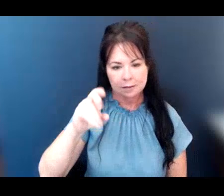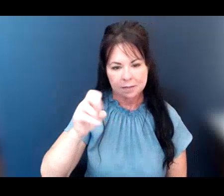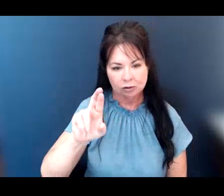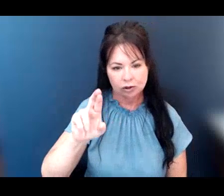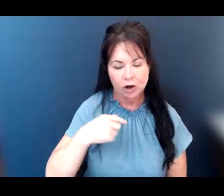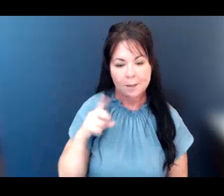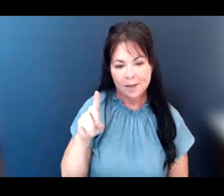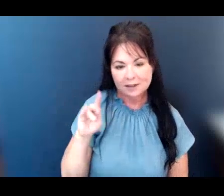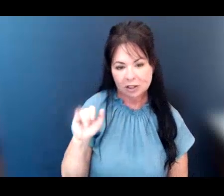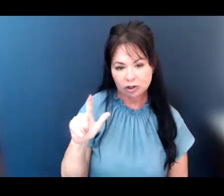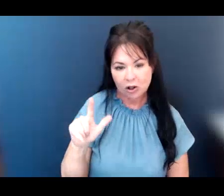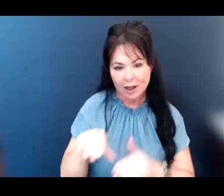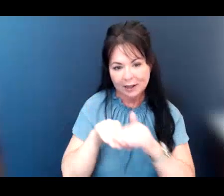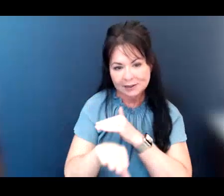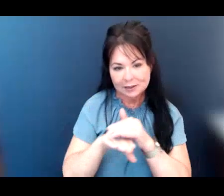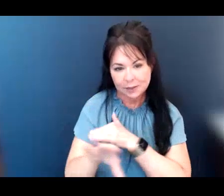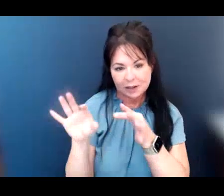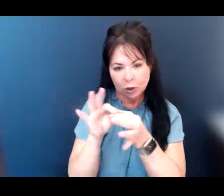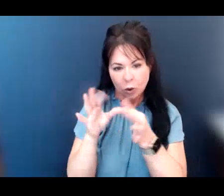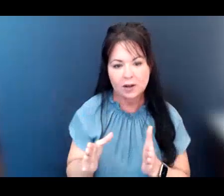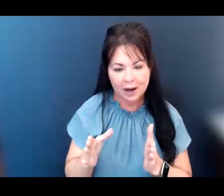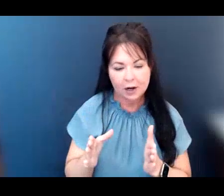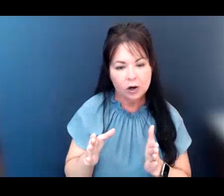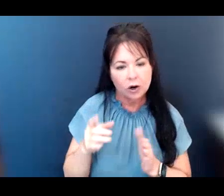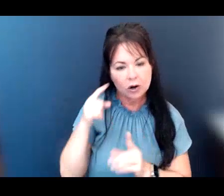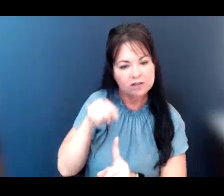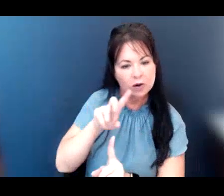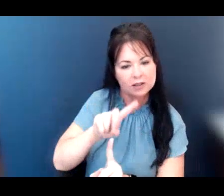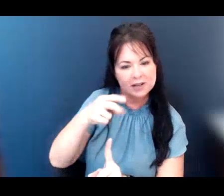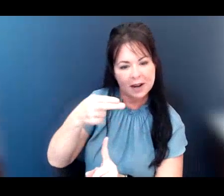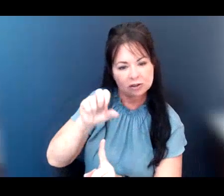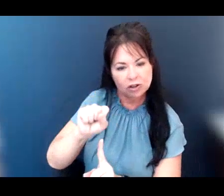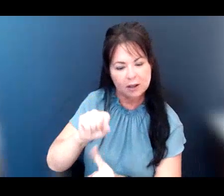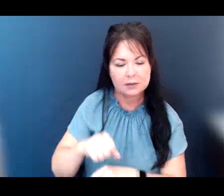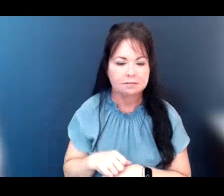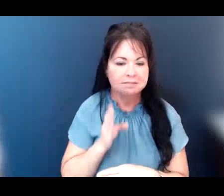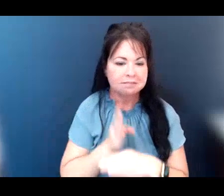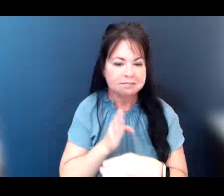at Human Services DHS. I am a middle-aged white woman with short hair,